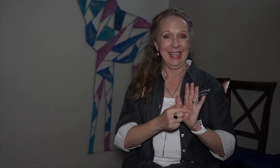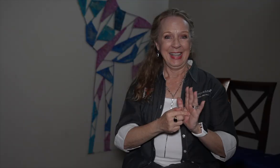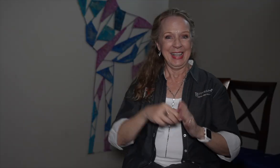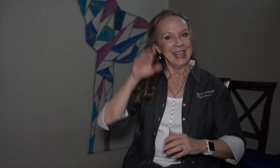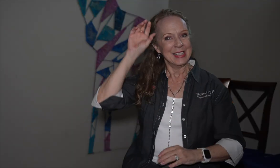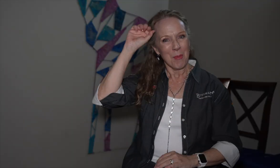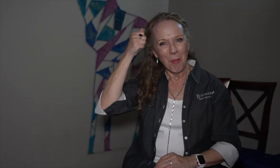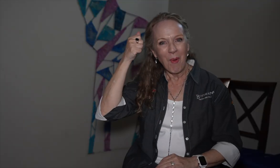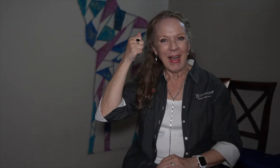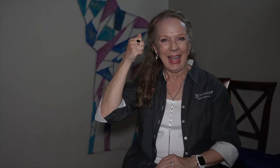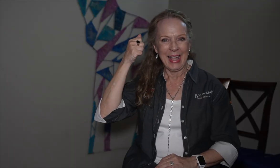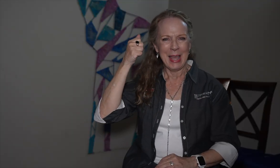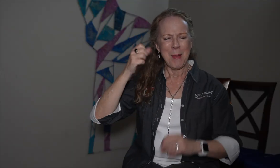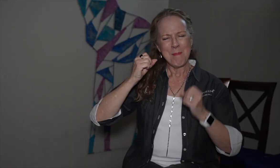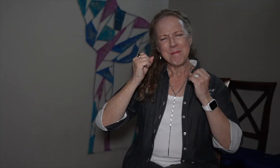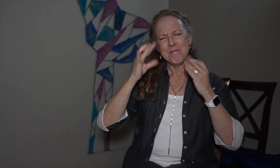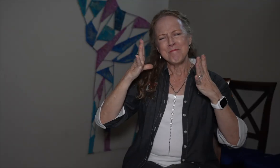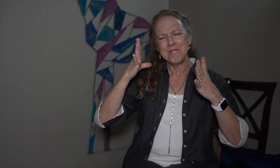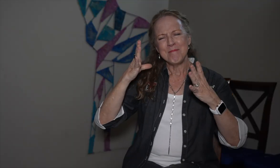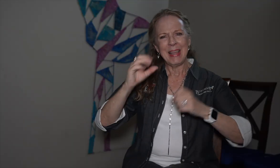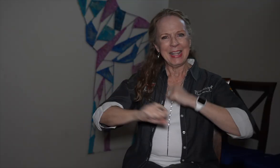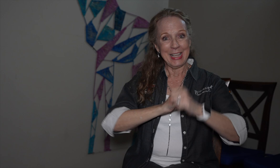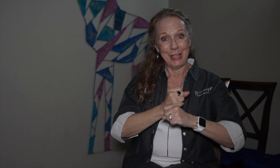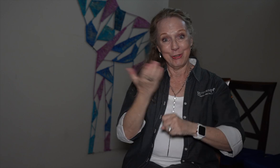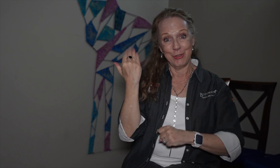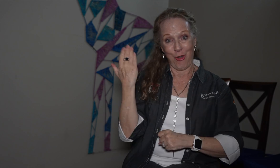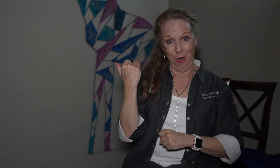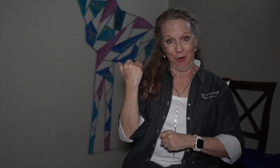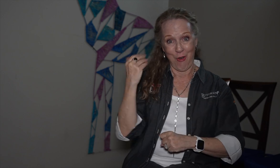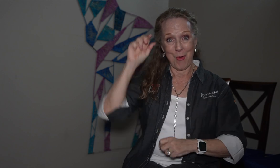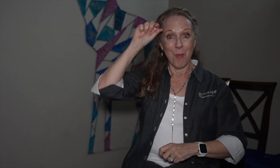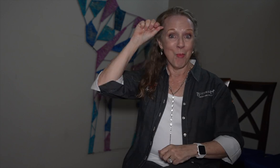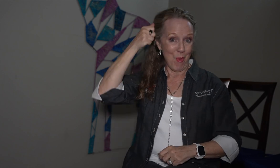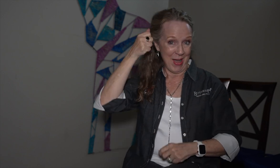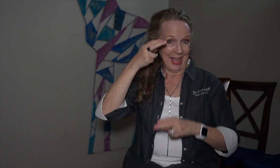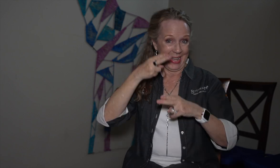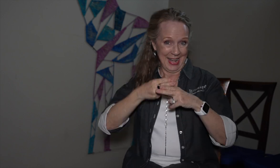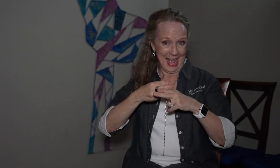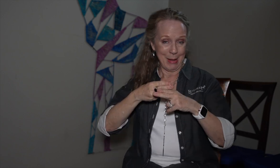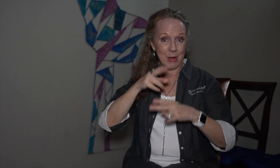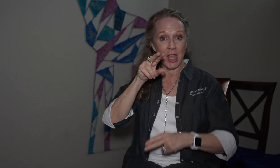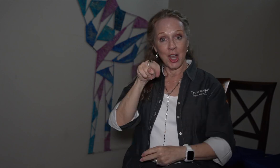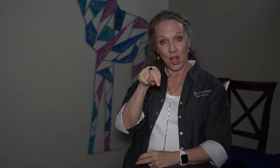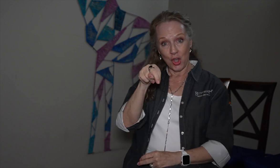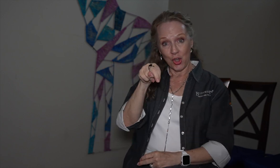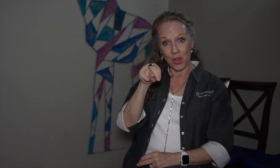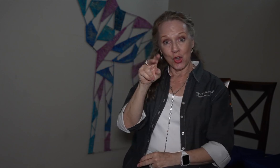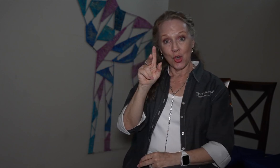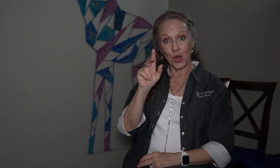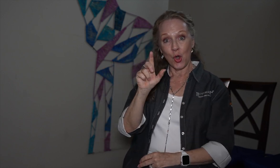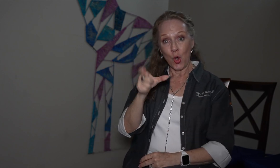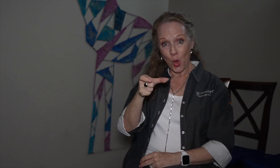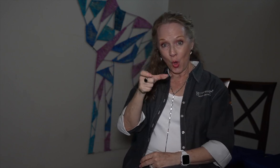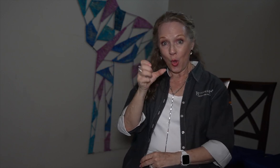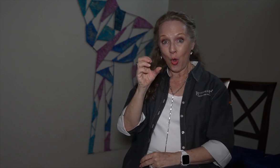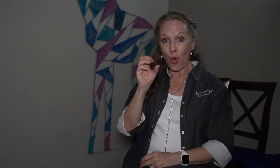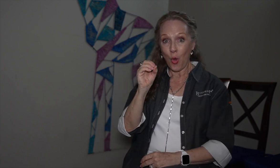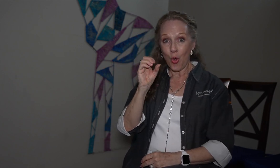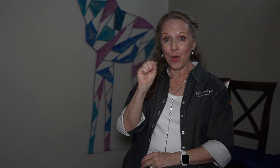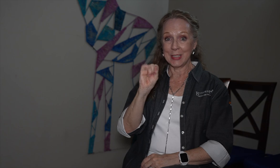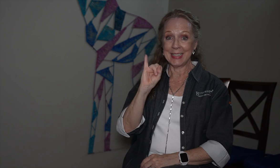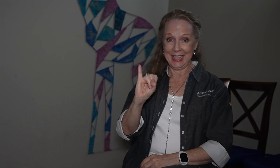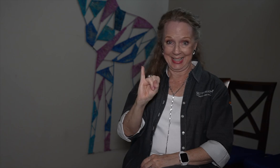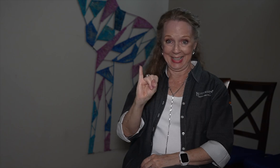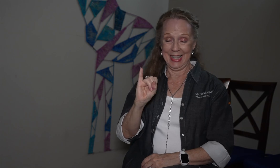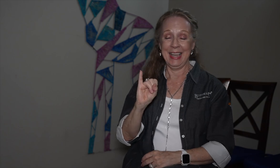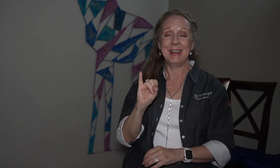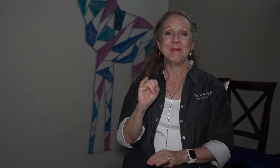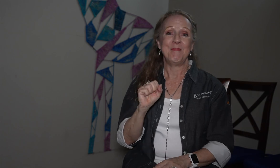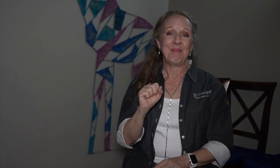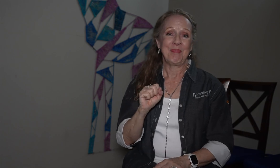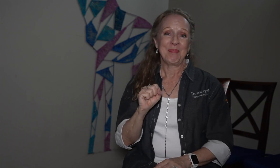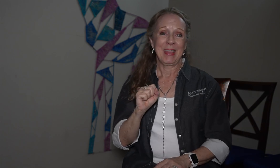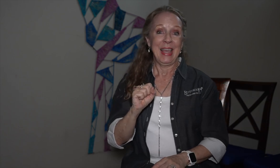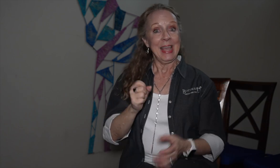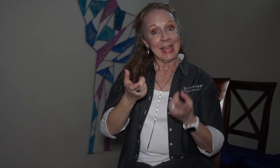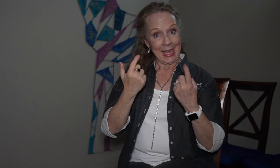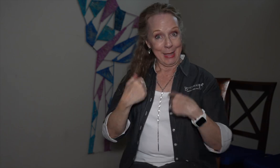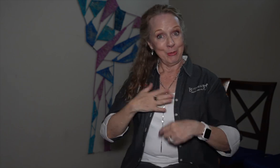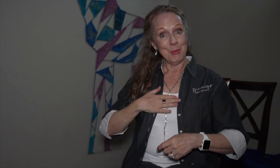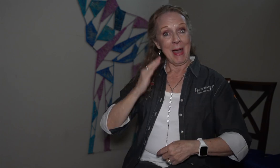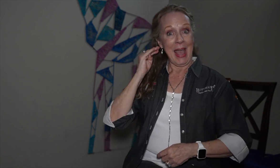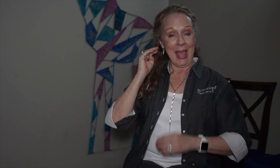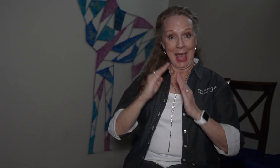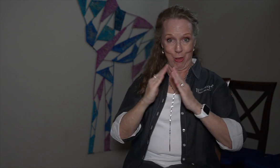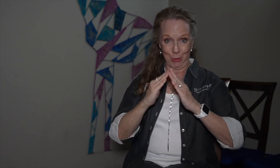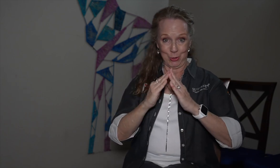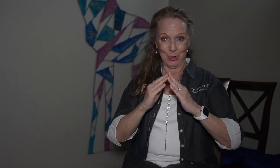A long time ago, a boy named Nkosi came to my house